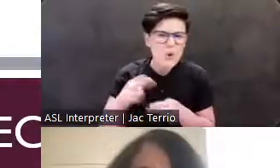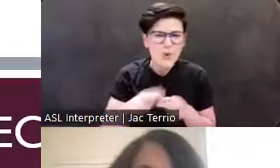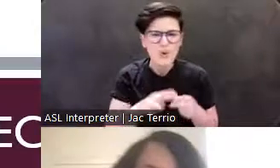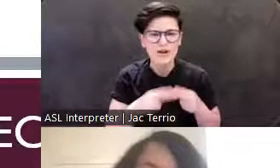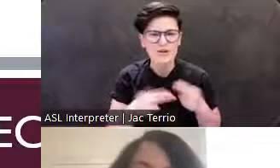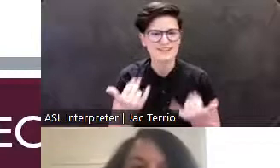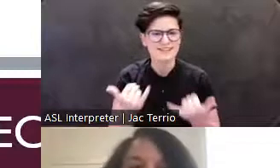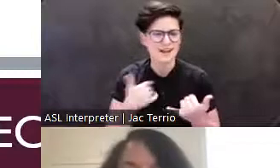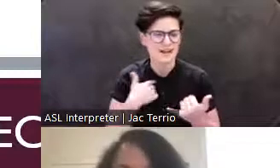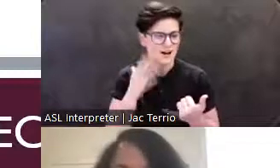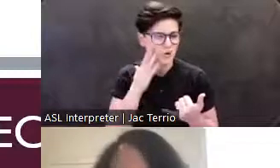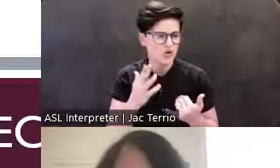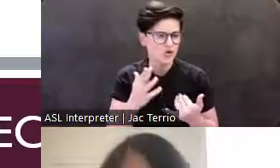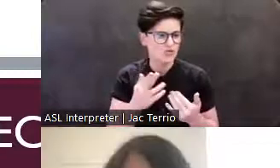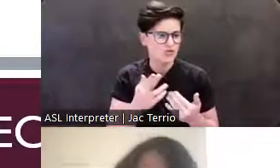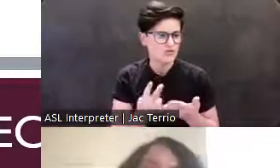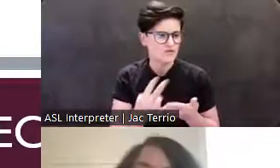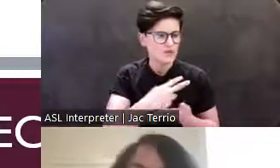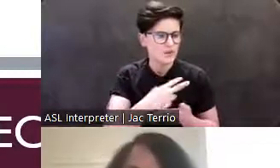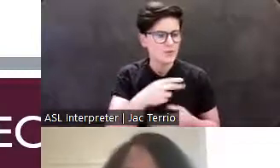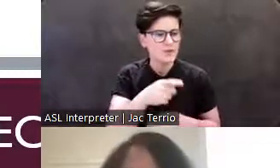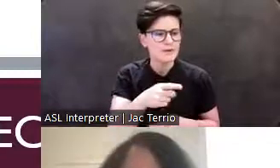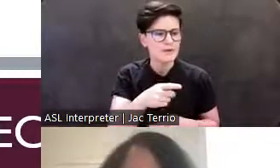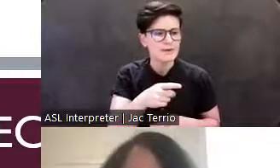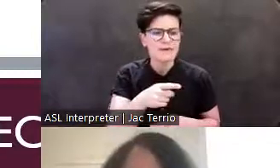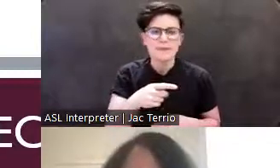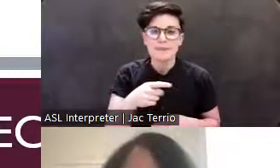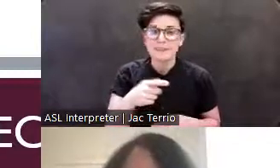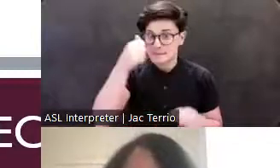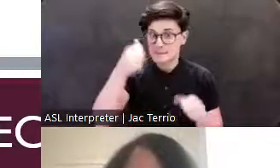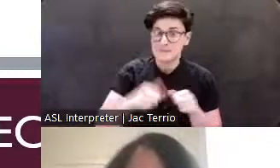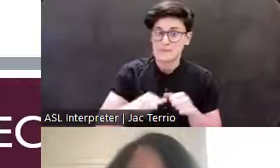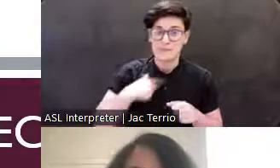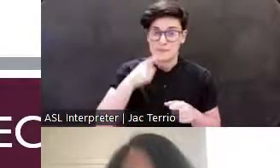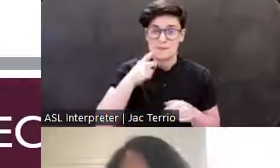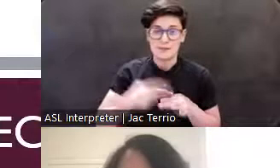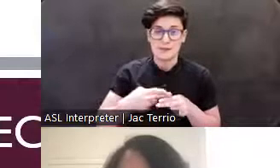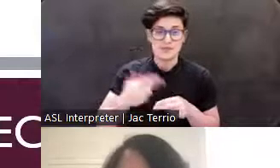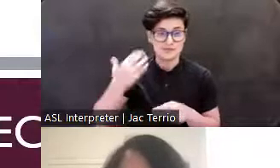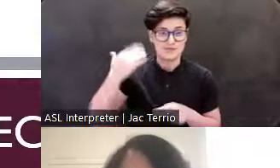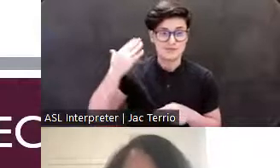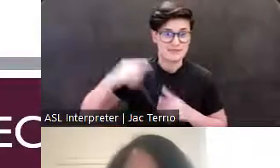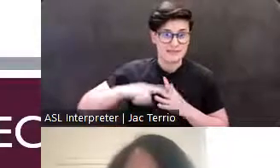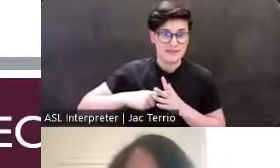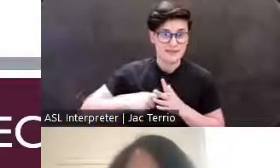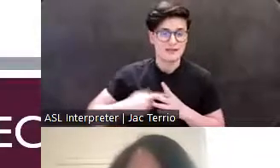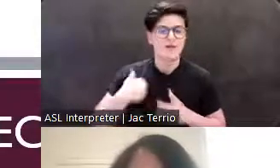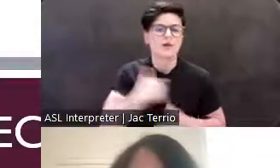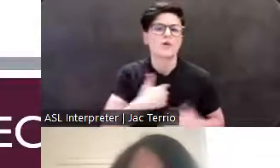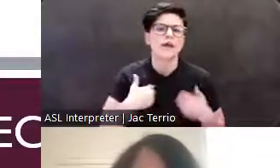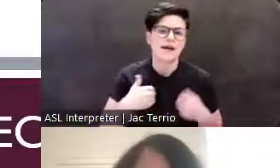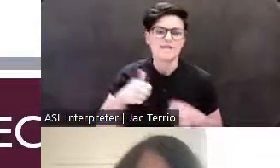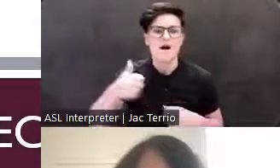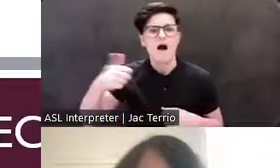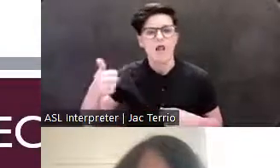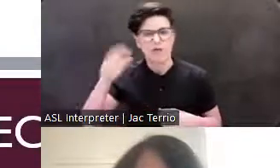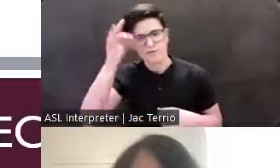I also want to note that there are other federal laws that apply to housing.